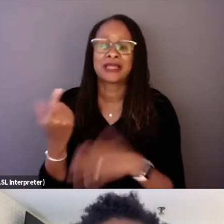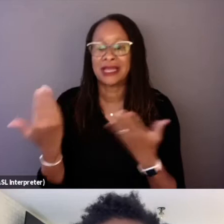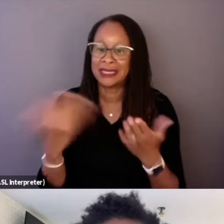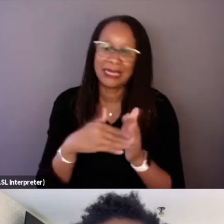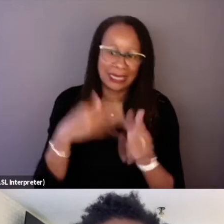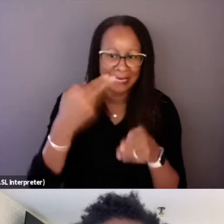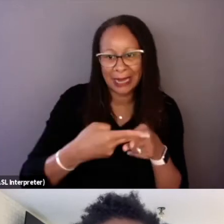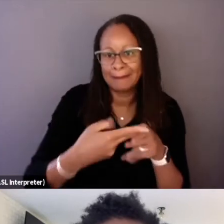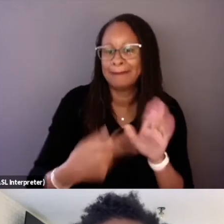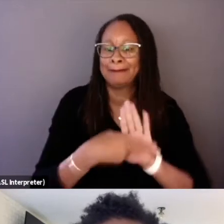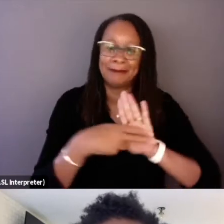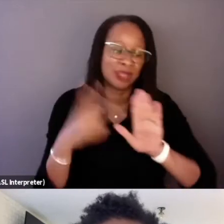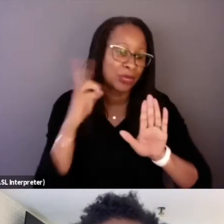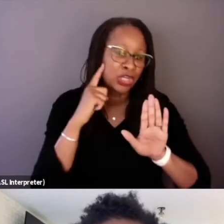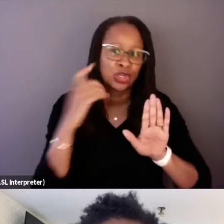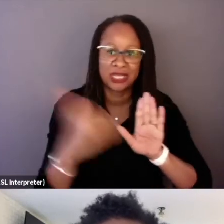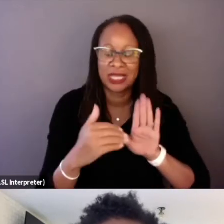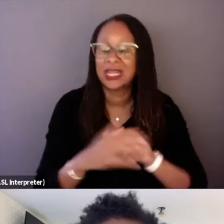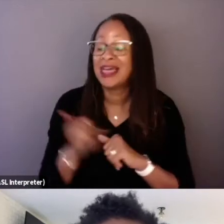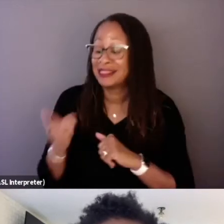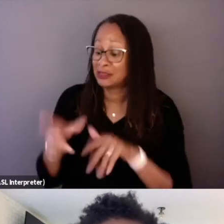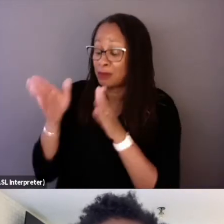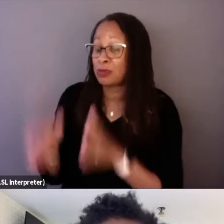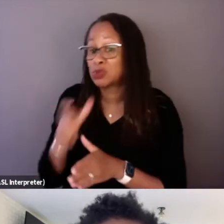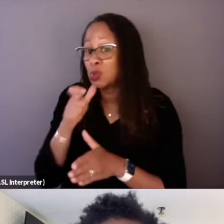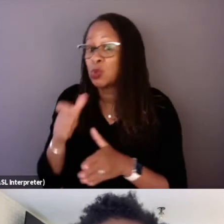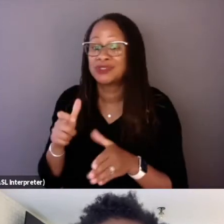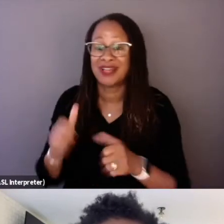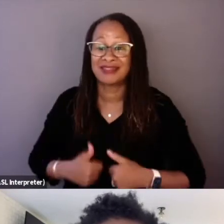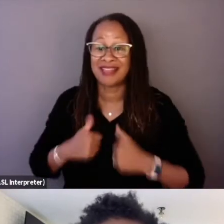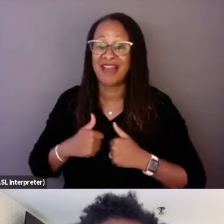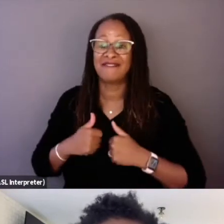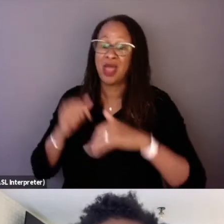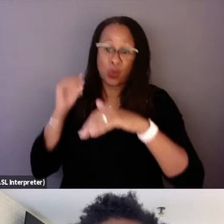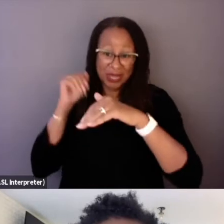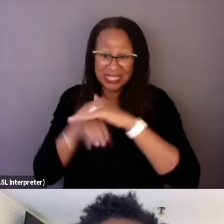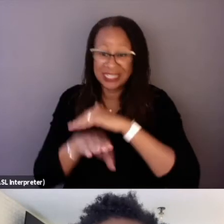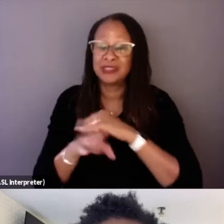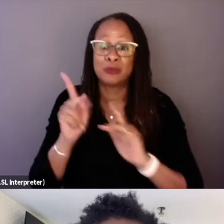in that, you know, this was a person who has spent her life rushing into people's houses to help them,